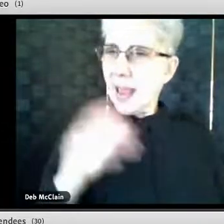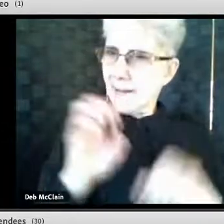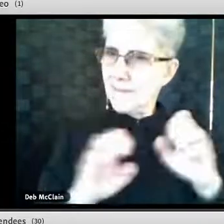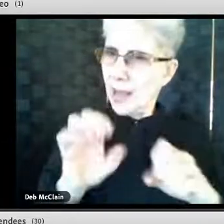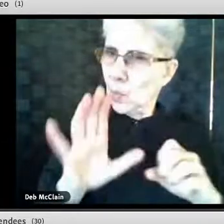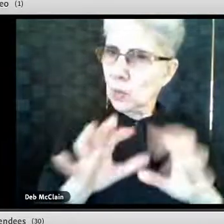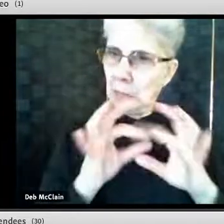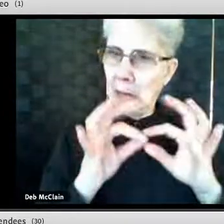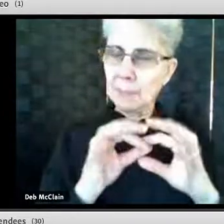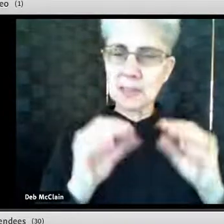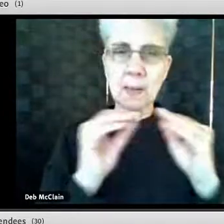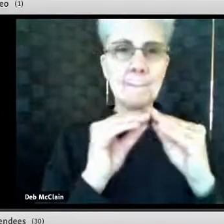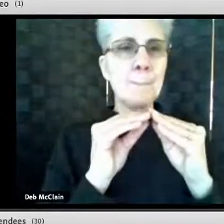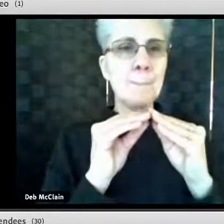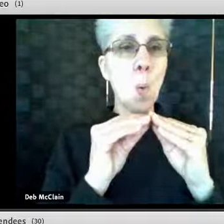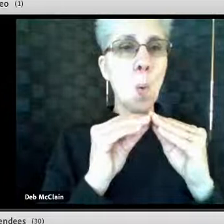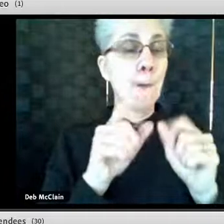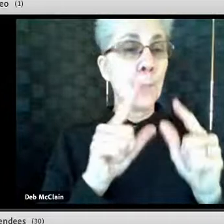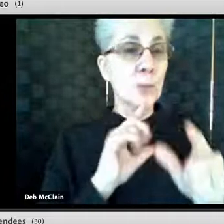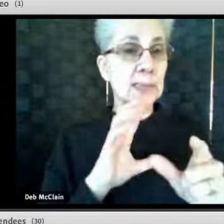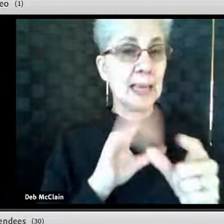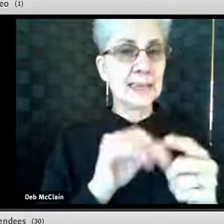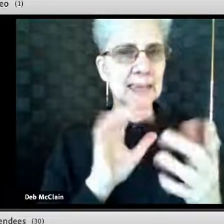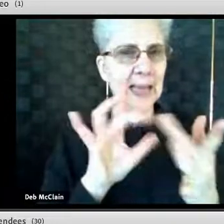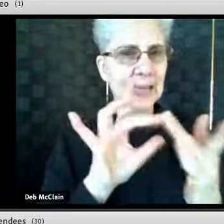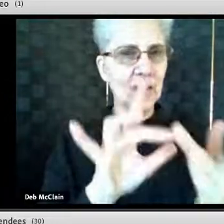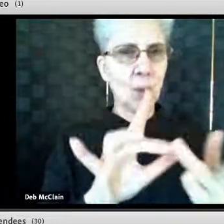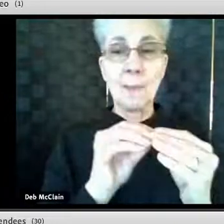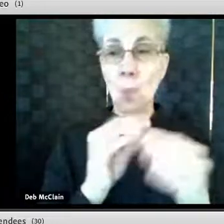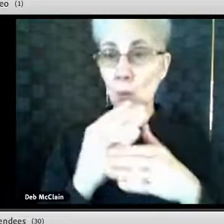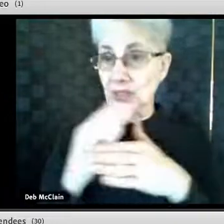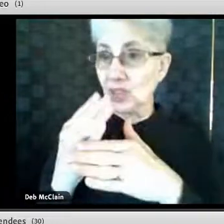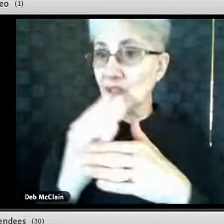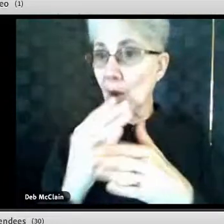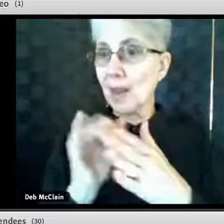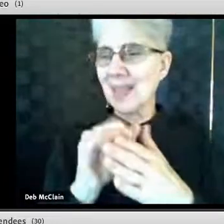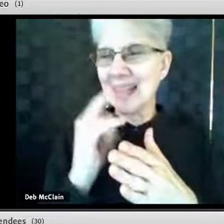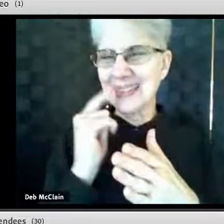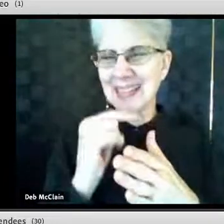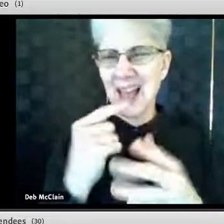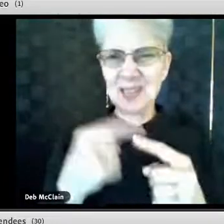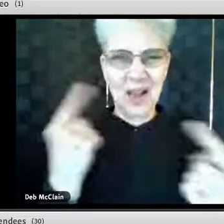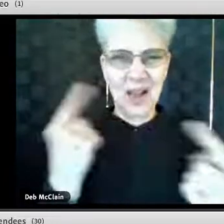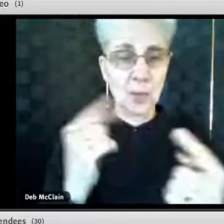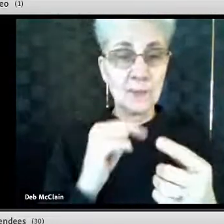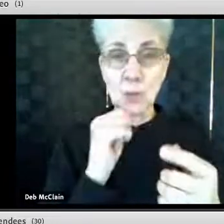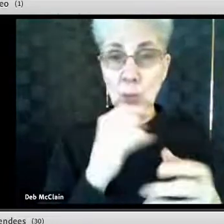Evaluating your content, the more a post gets engagement, the more it's shared, which sounds counterintuitive, right?